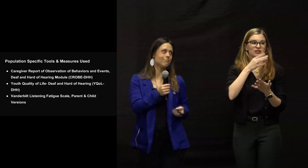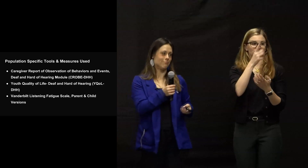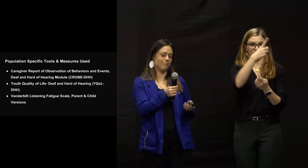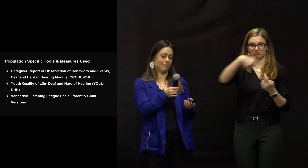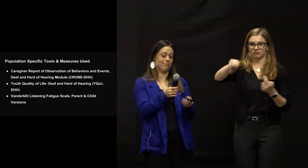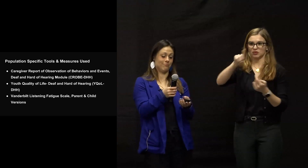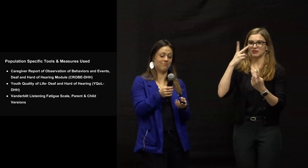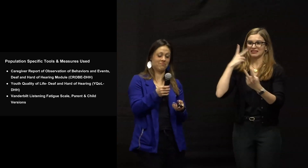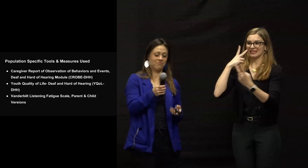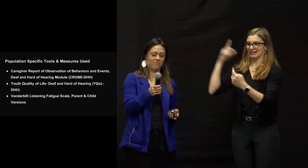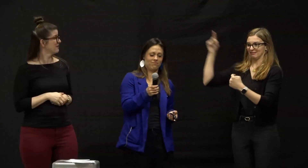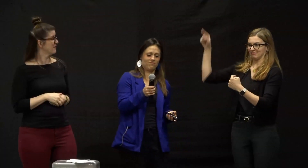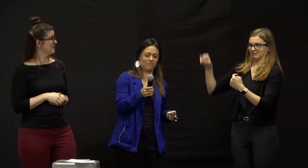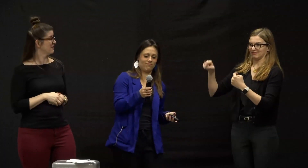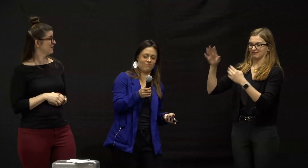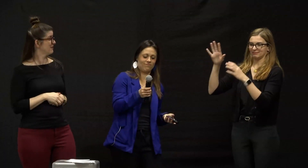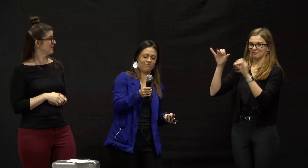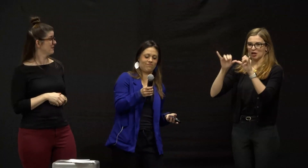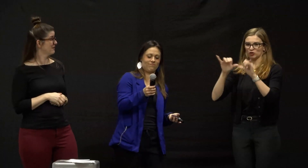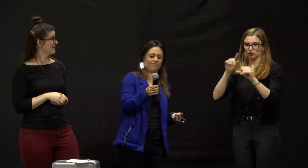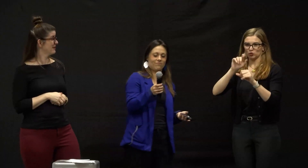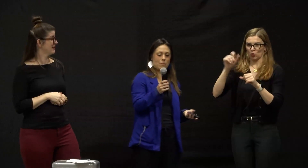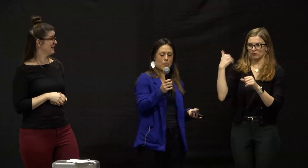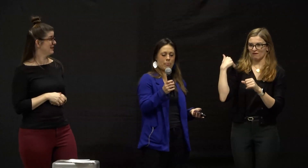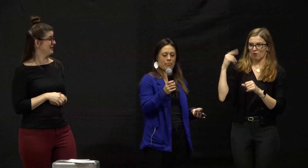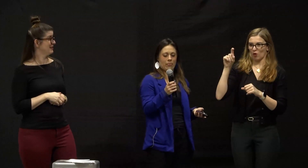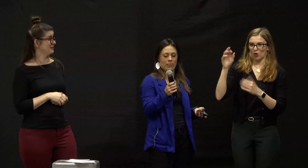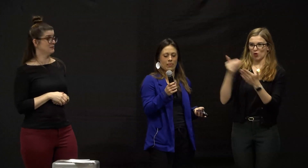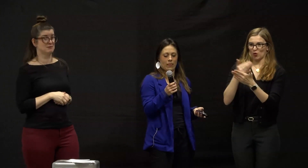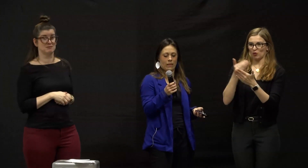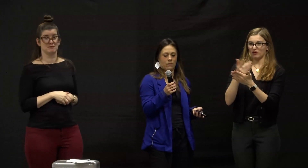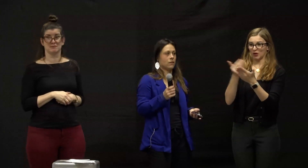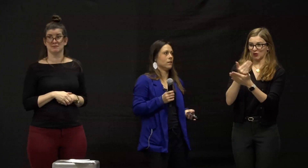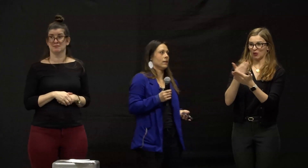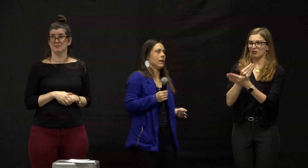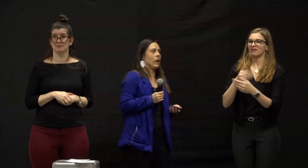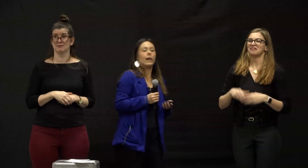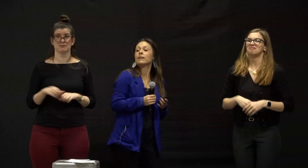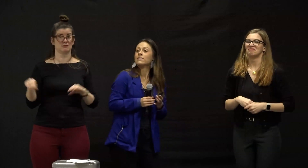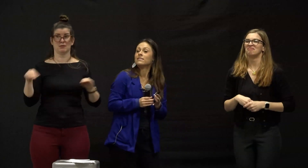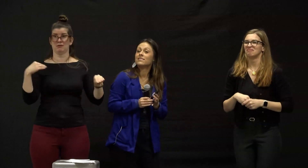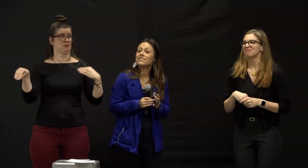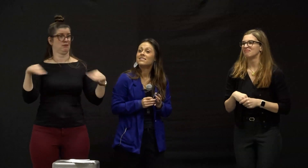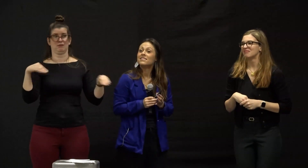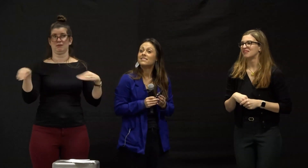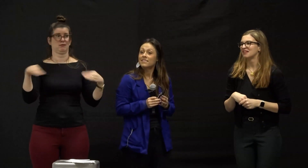Yeah, I'm curious, have you all seen these specific measuring tools or assessments? Are they new for you?